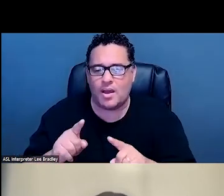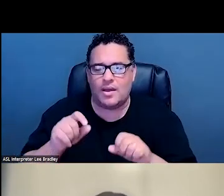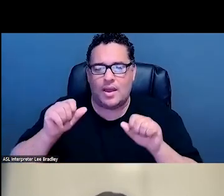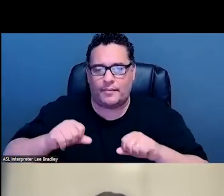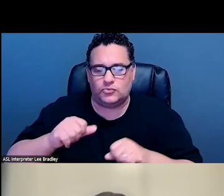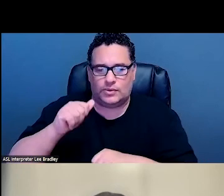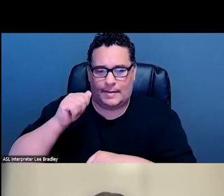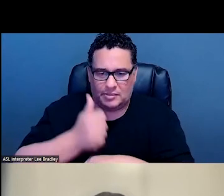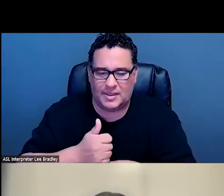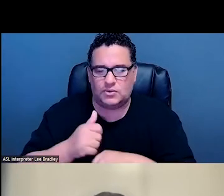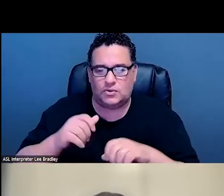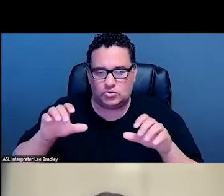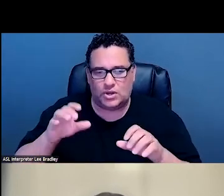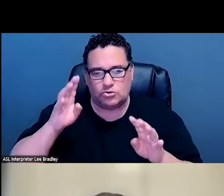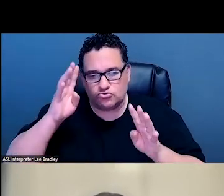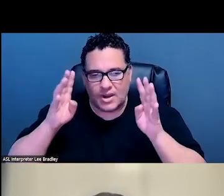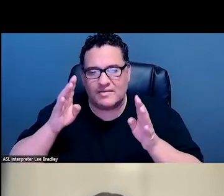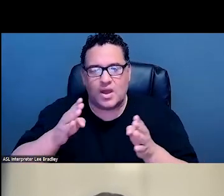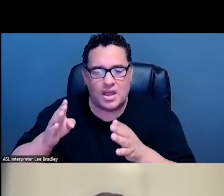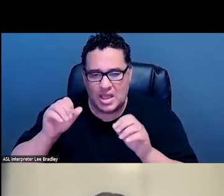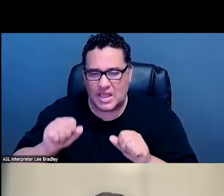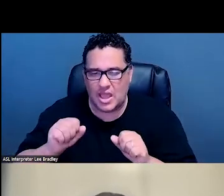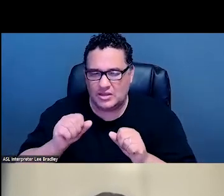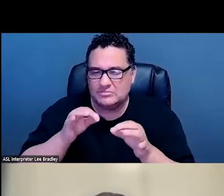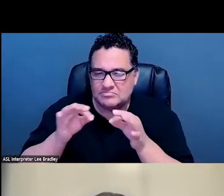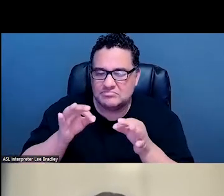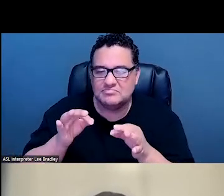CREATIVELY. CAN YOU TALK A LITTLE BIT ABOUT THE DISTINCTIONS IN TERMS OF THE FIREHOUSE MODEL?